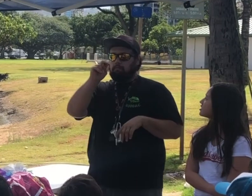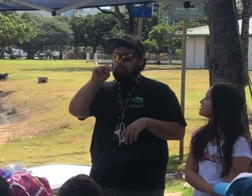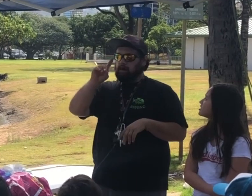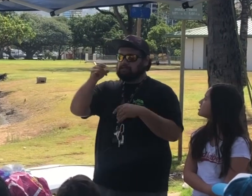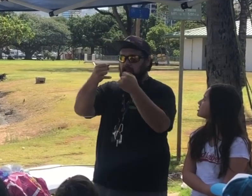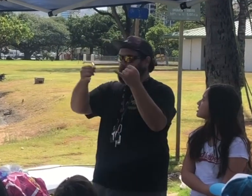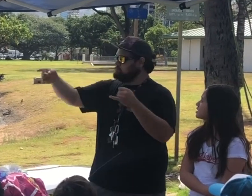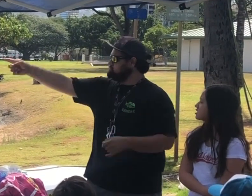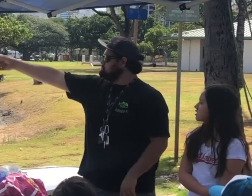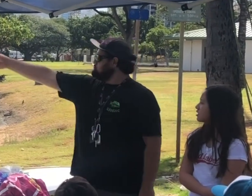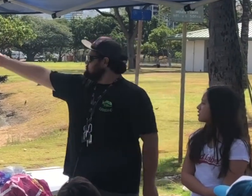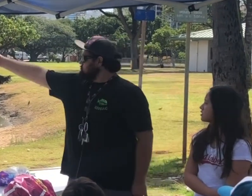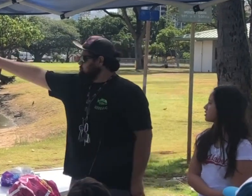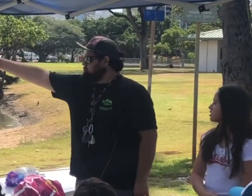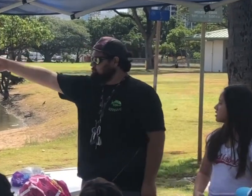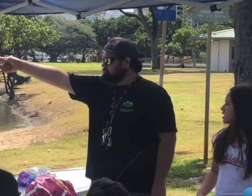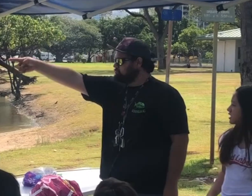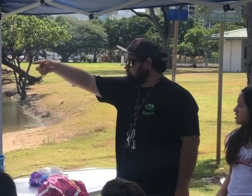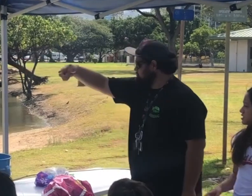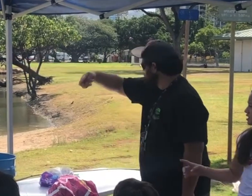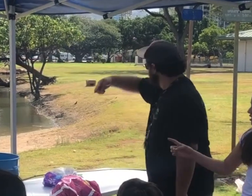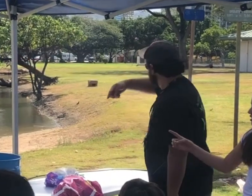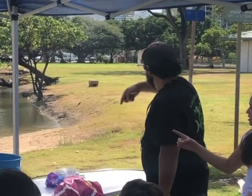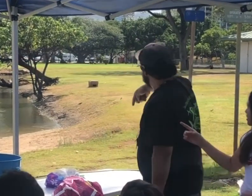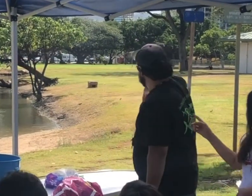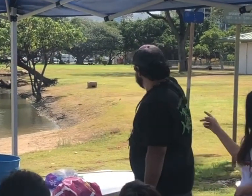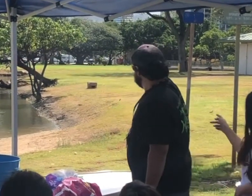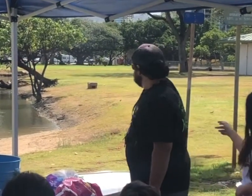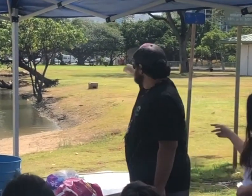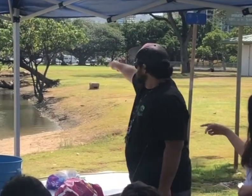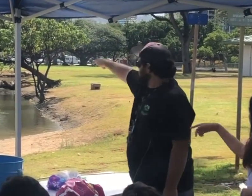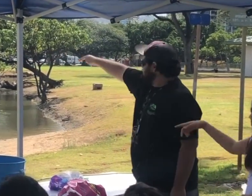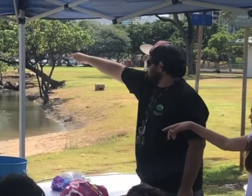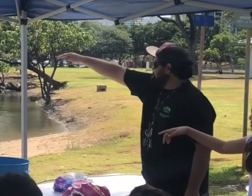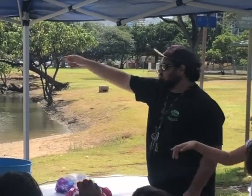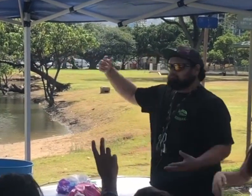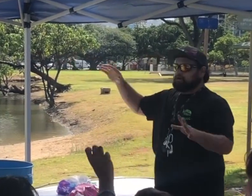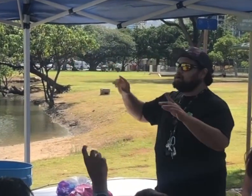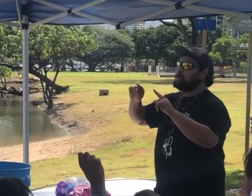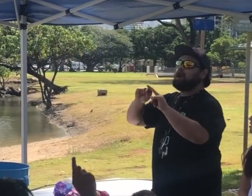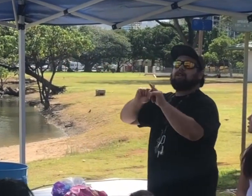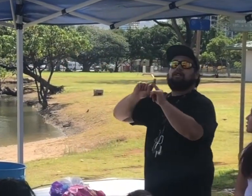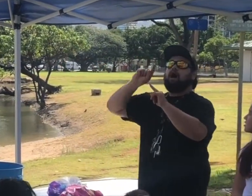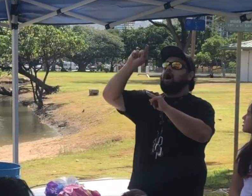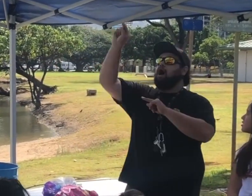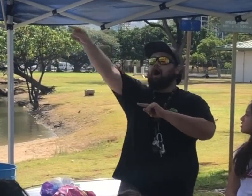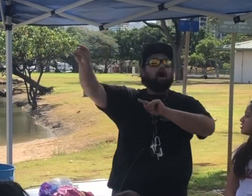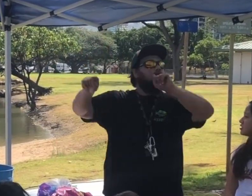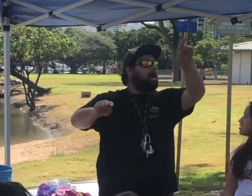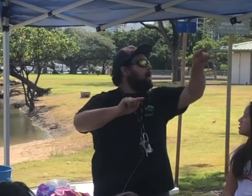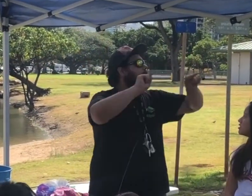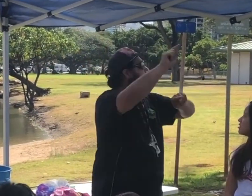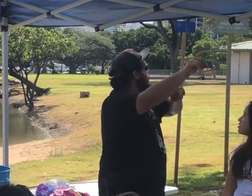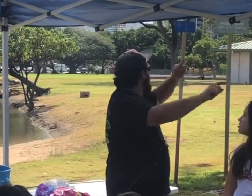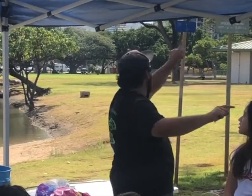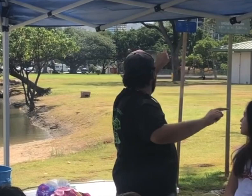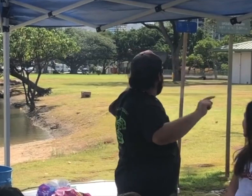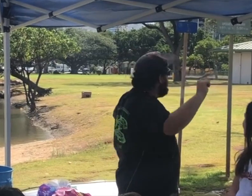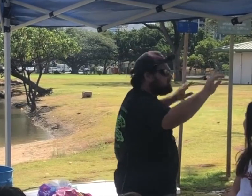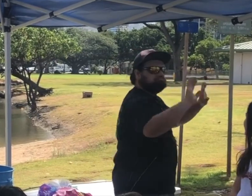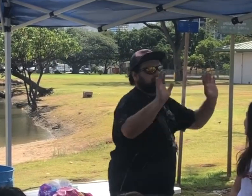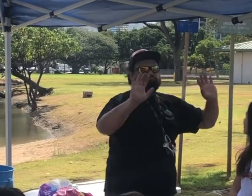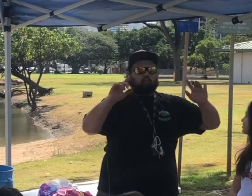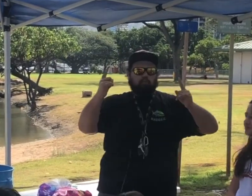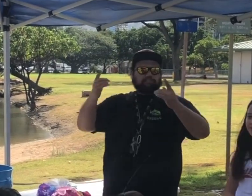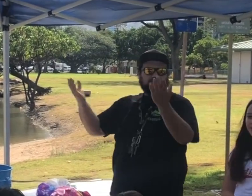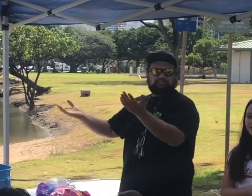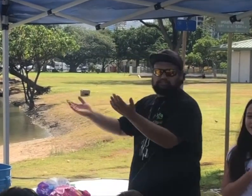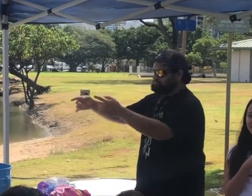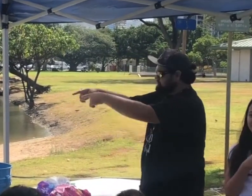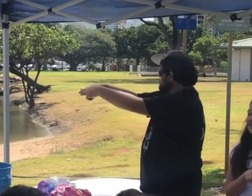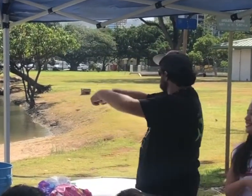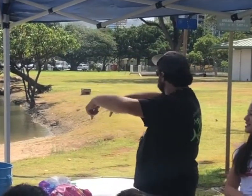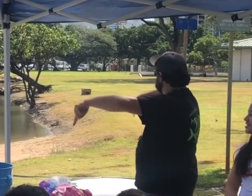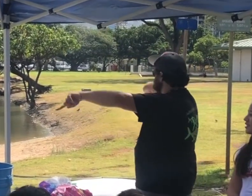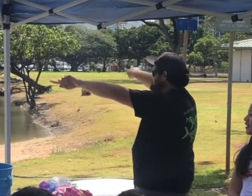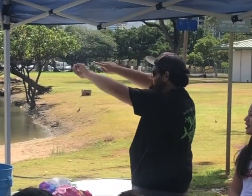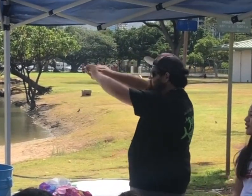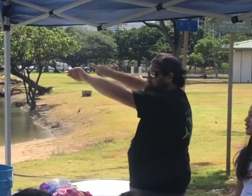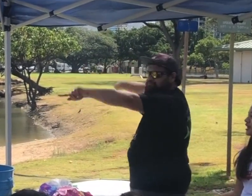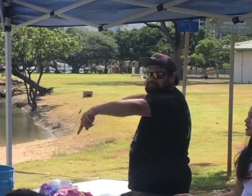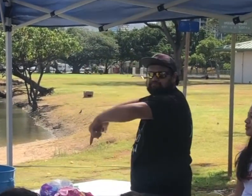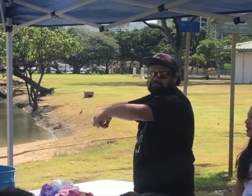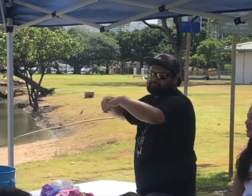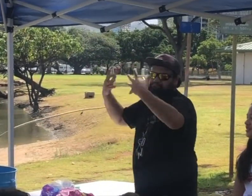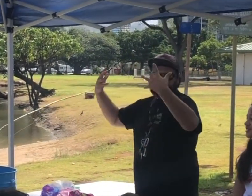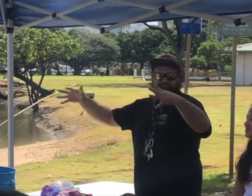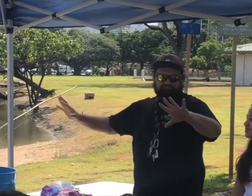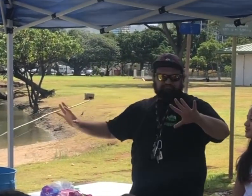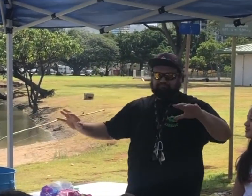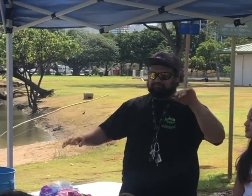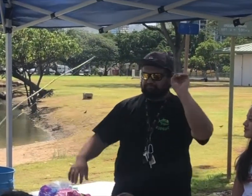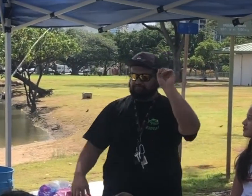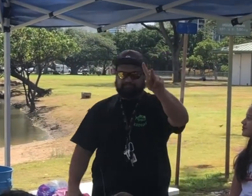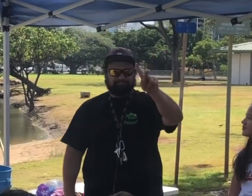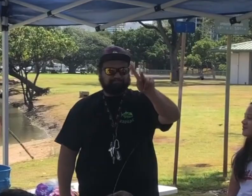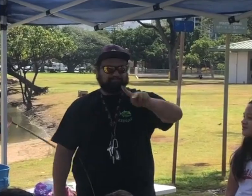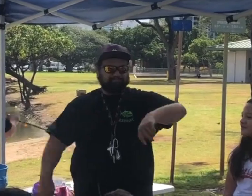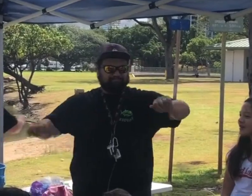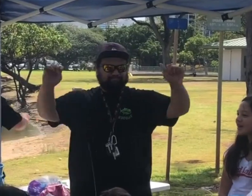See the pond over there? You may only fish around that pond. Don't go too far away to other ponds or beaches. Ok? Great!